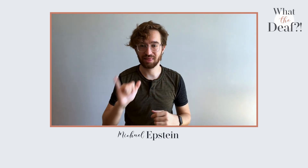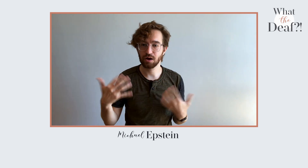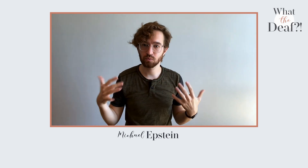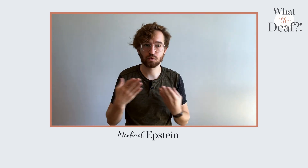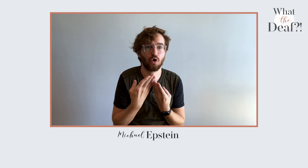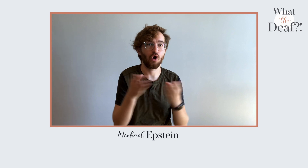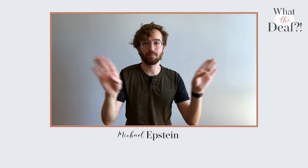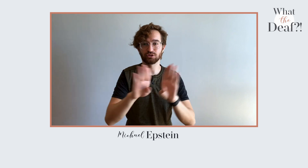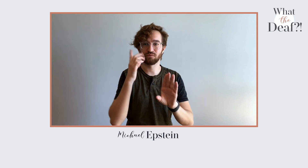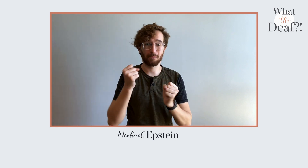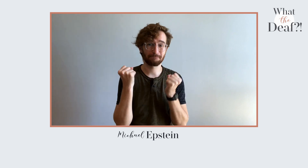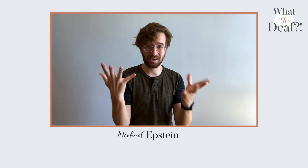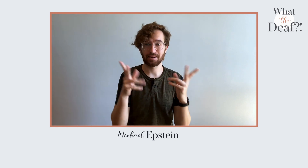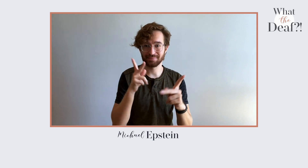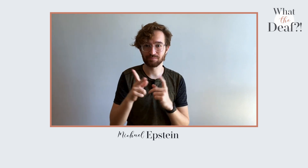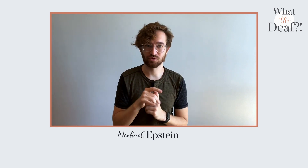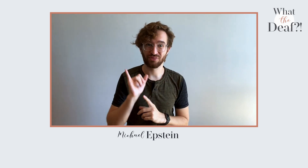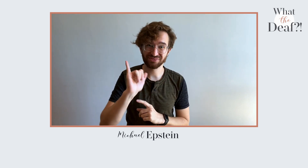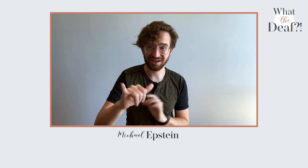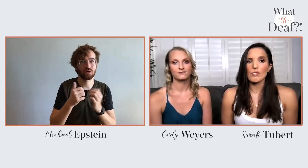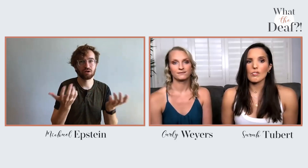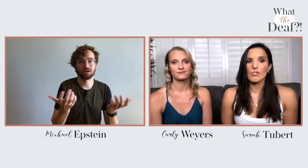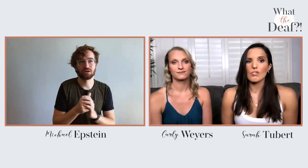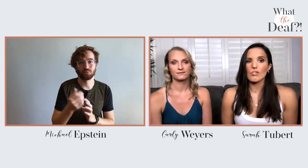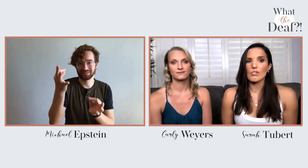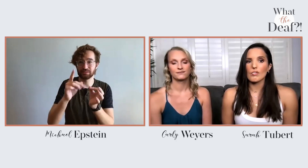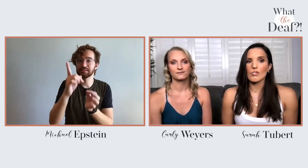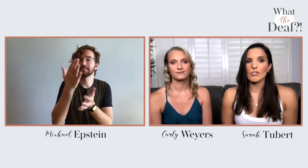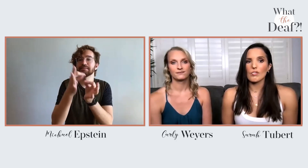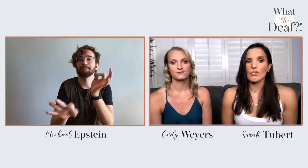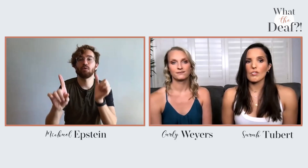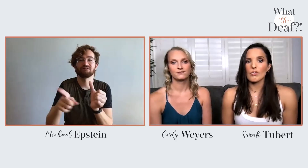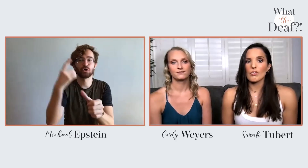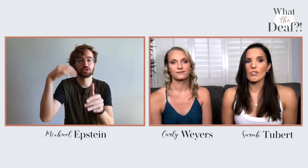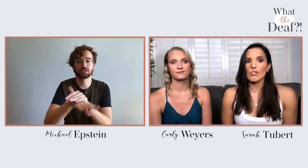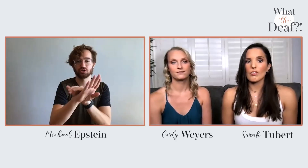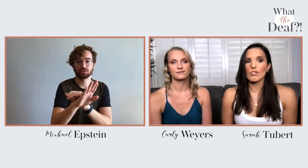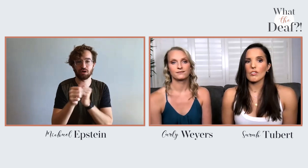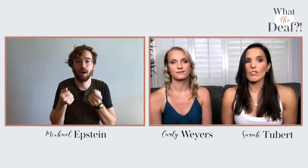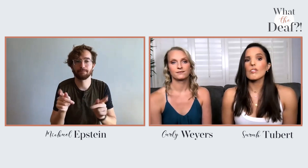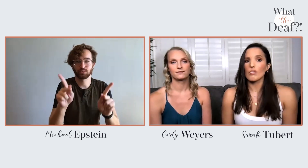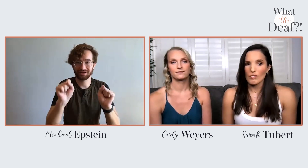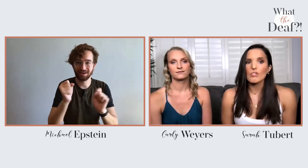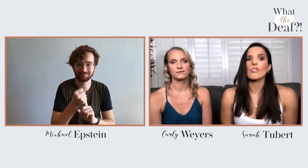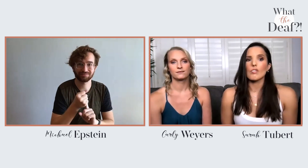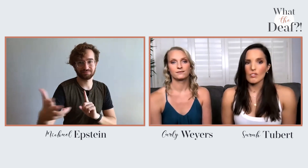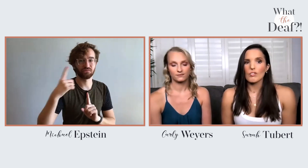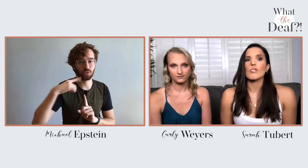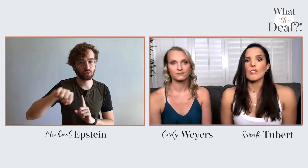and that opens the door for a lot of other people. And it's a simple first entry-level opportunity that can expand their horizons